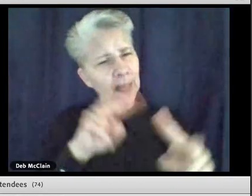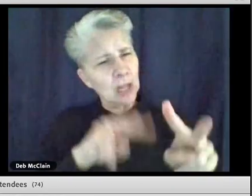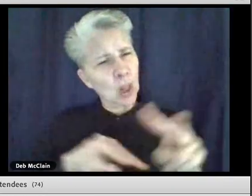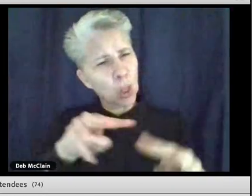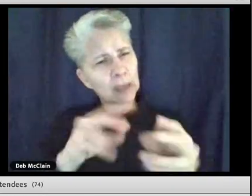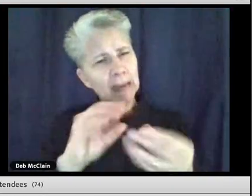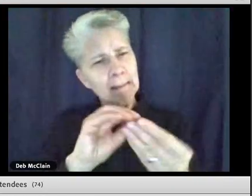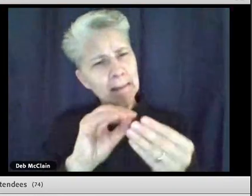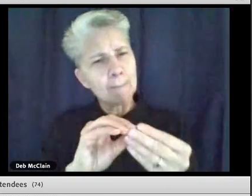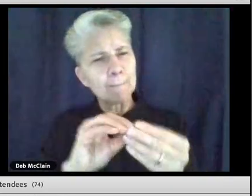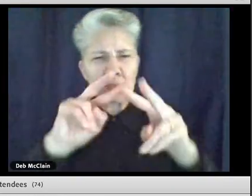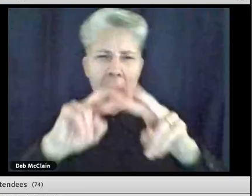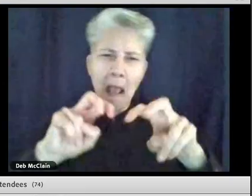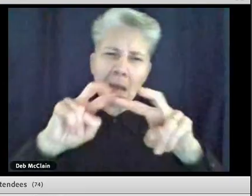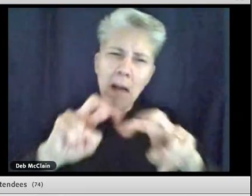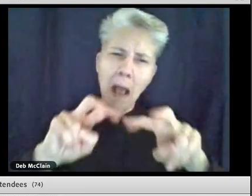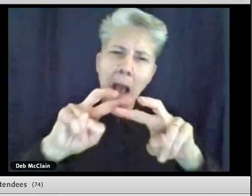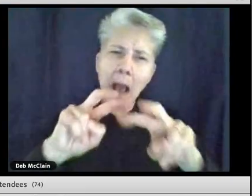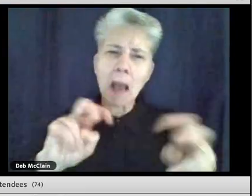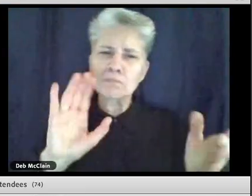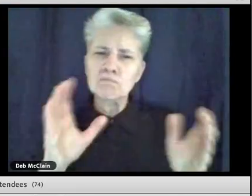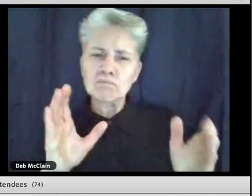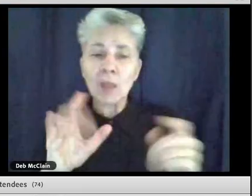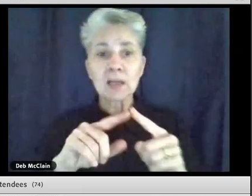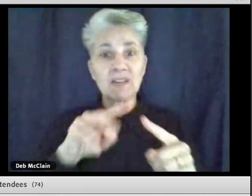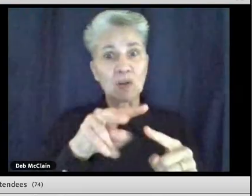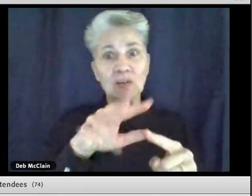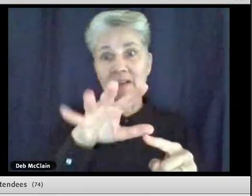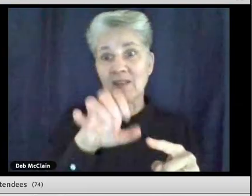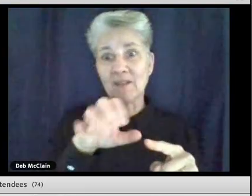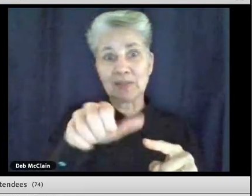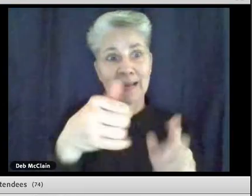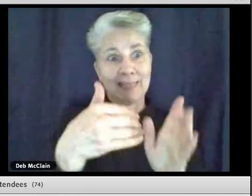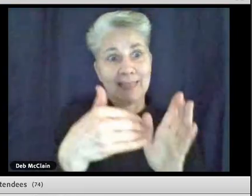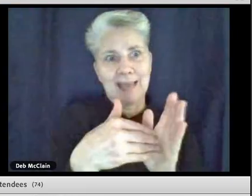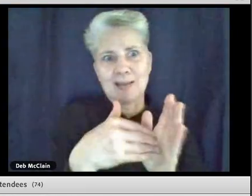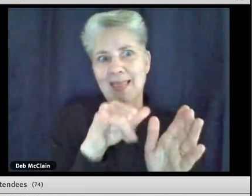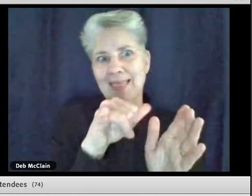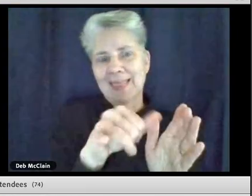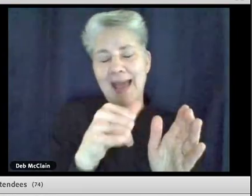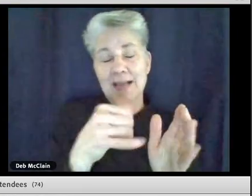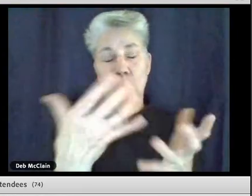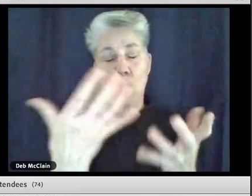and kind of analyze them because if you just look at 510,000, that's very overwhelming, right?